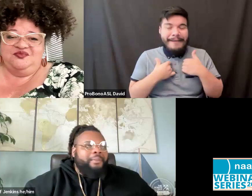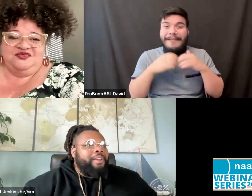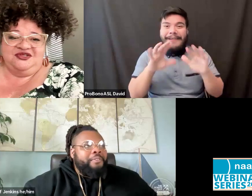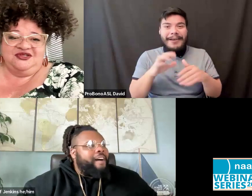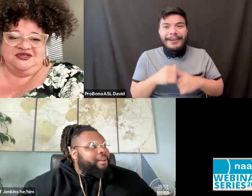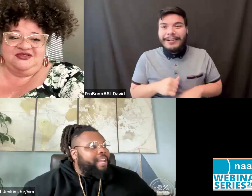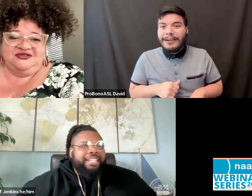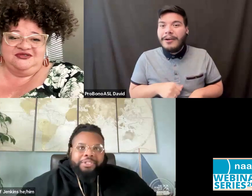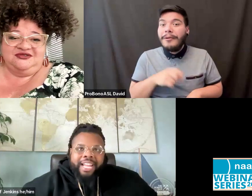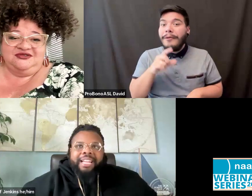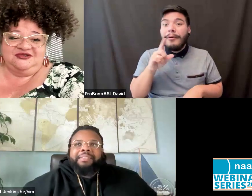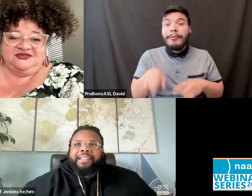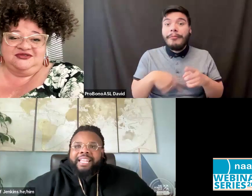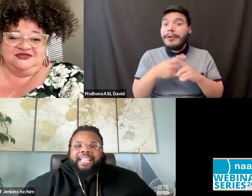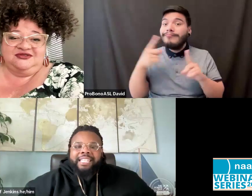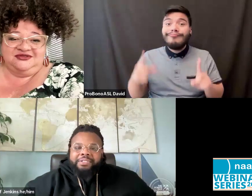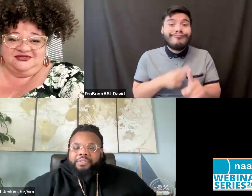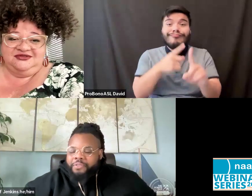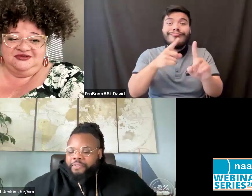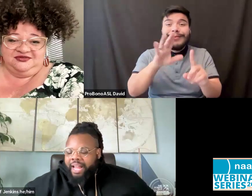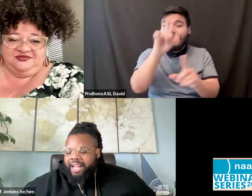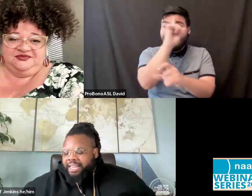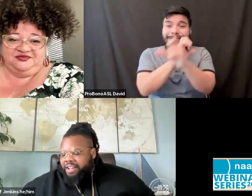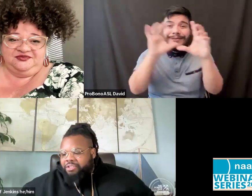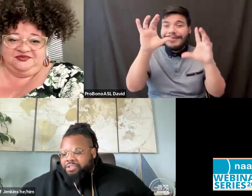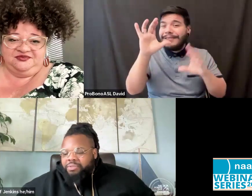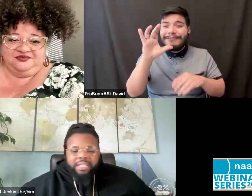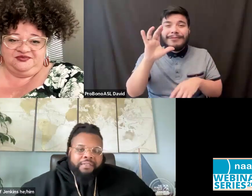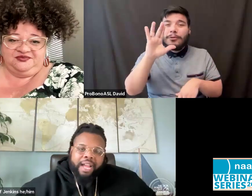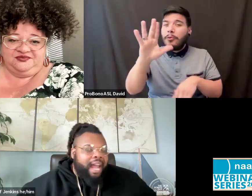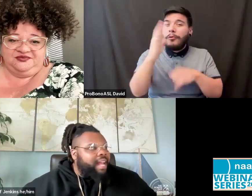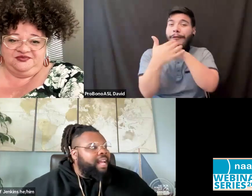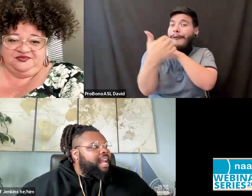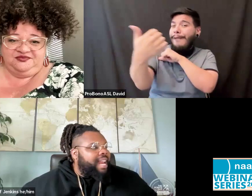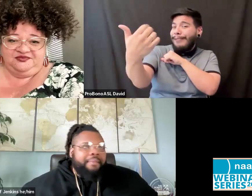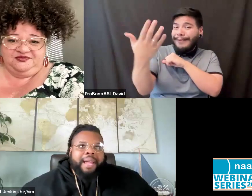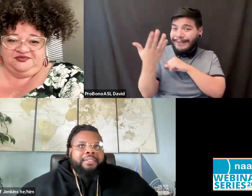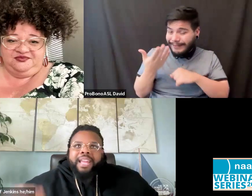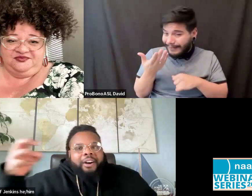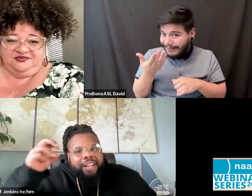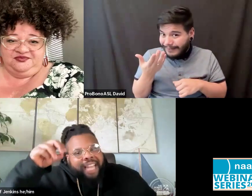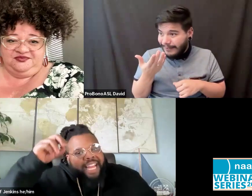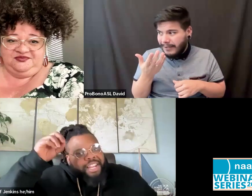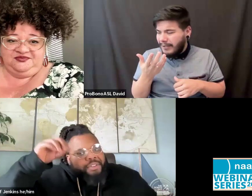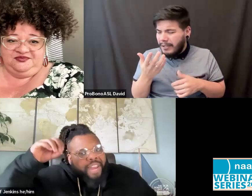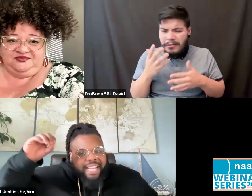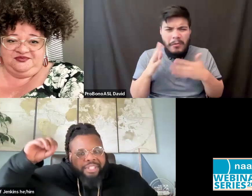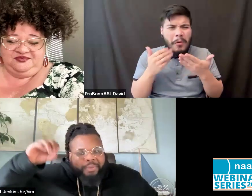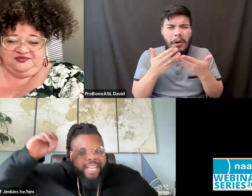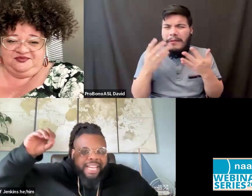were you following your dreams and the things that you said, like God is calling you and stuff like that. Like where you get all these, like, little, like, sweet